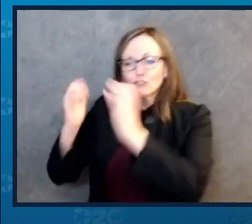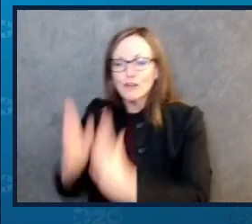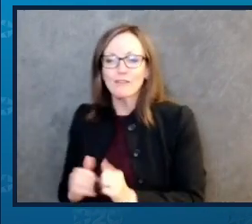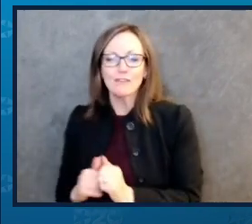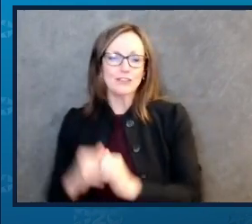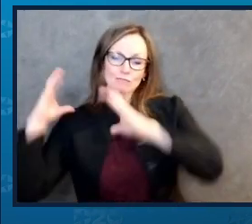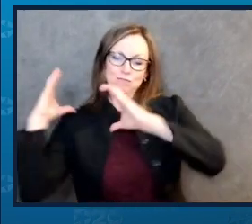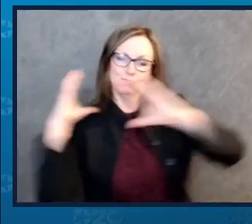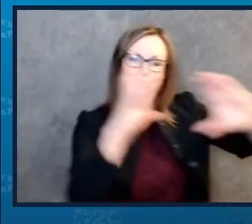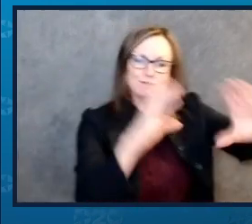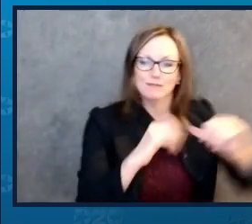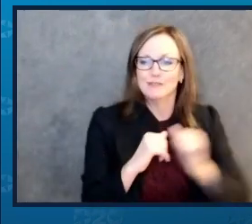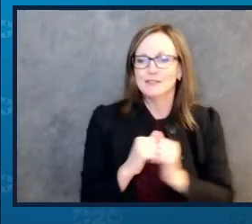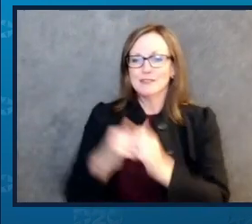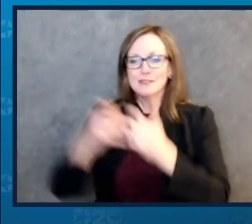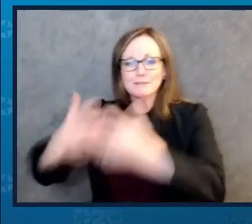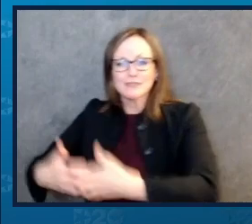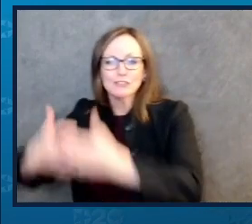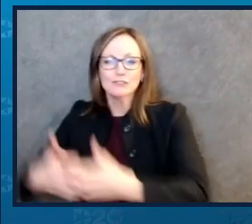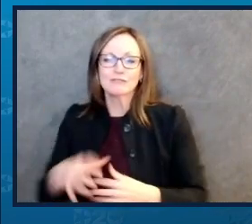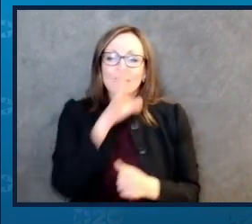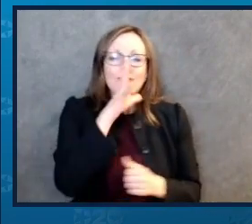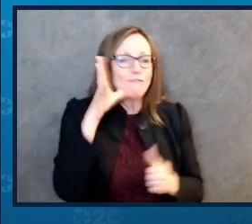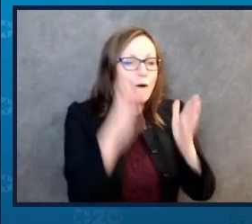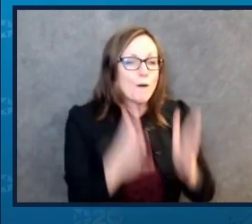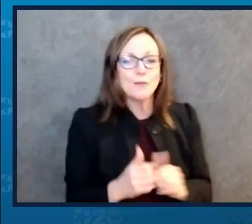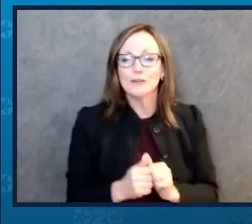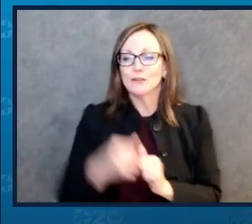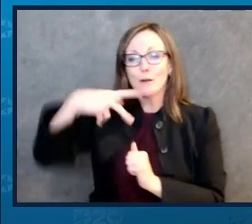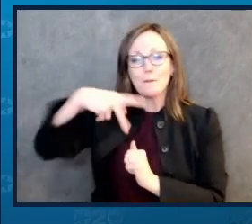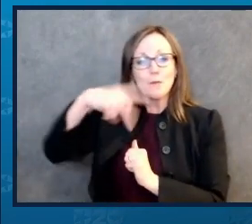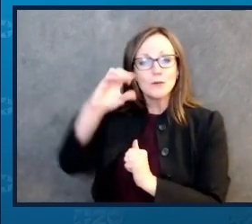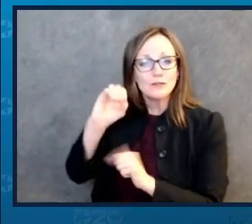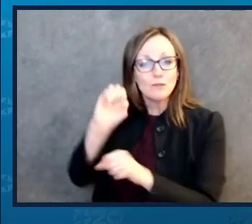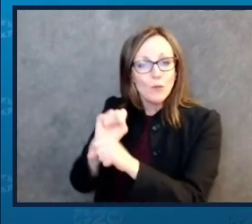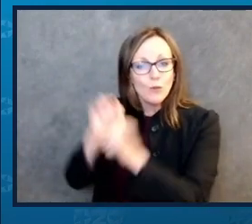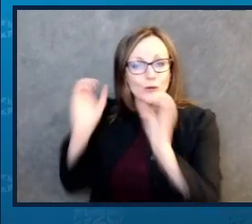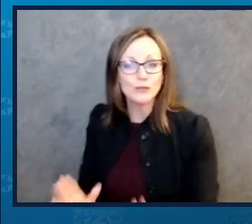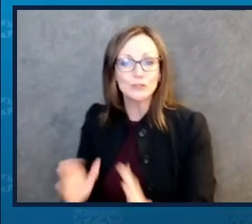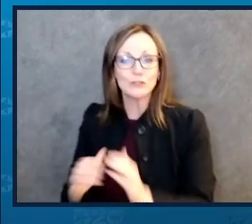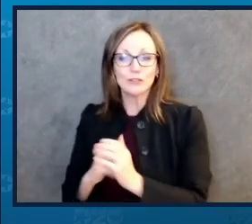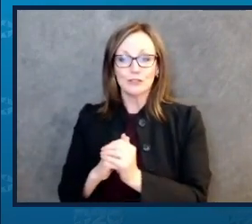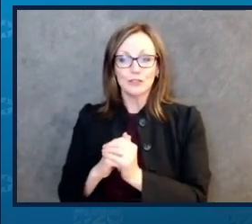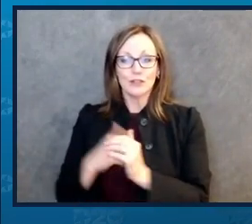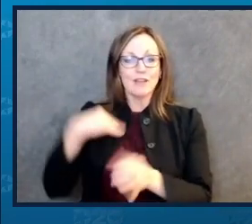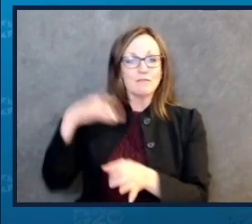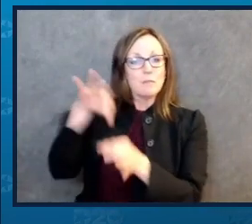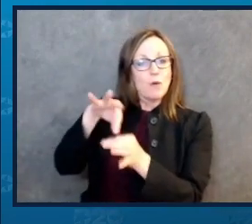POSTAL WORKERRANCE POLL WORKERS